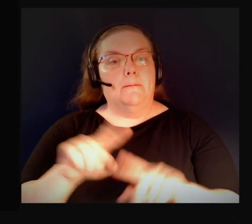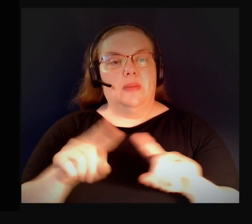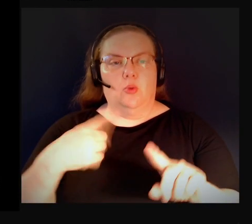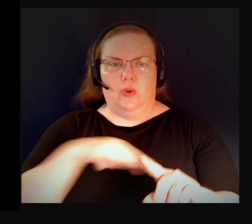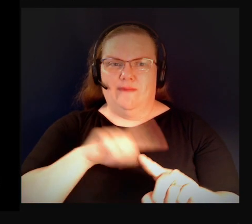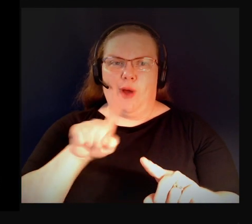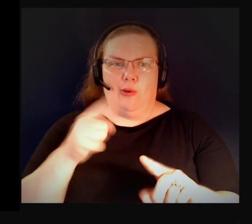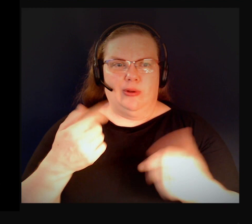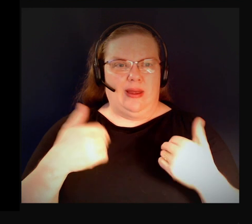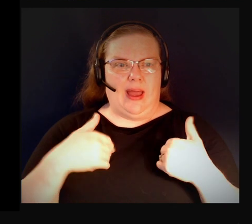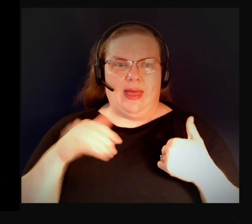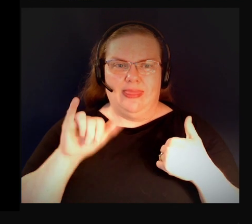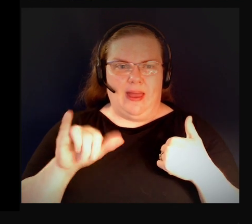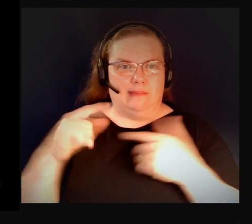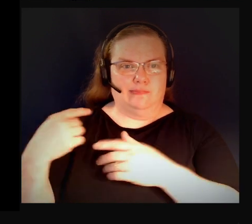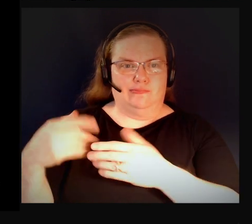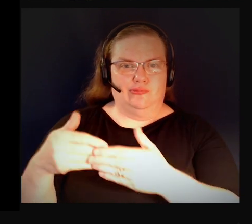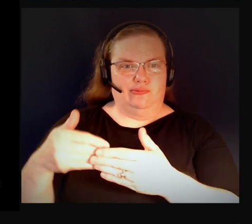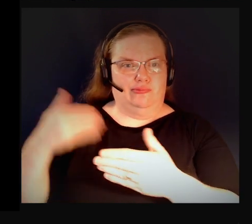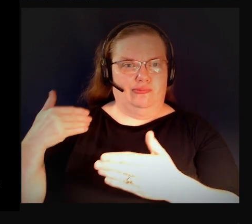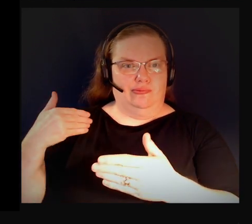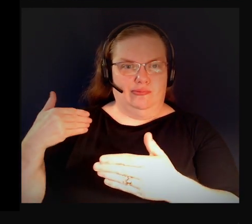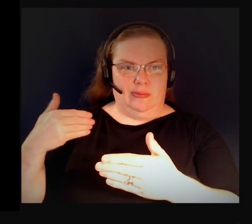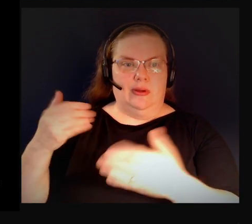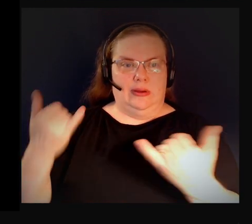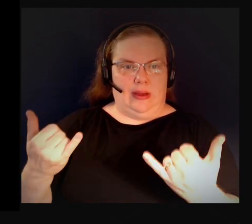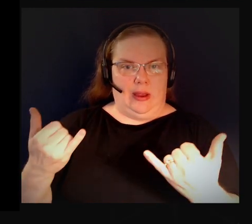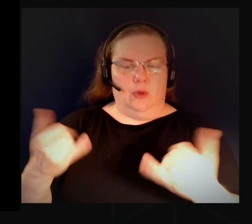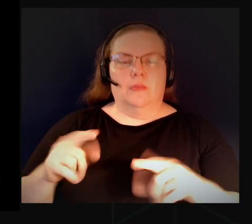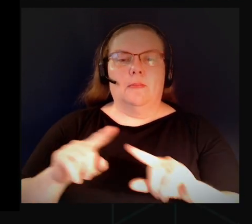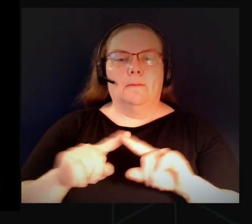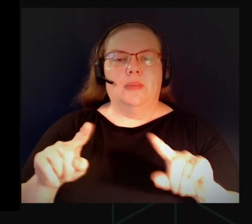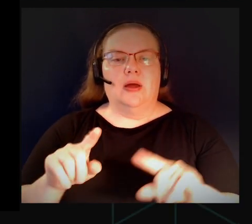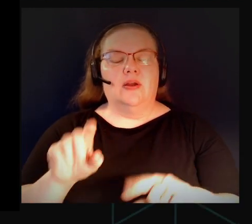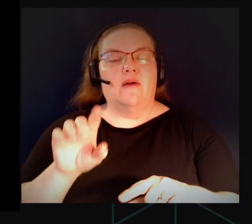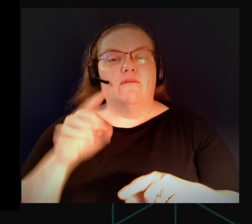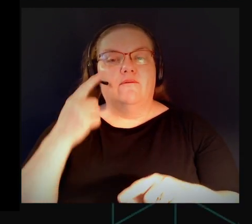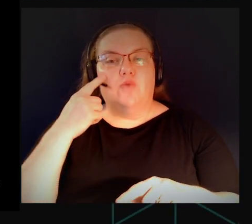But in order to get there, we have made some improvements for Unity 2022 LTS.